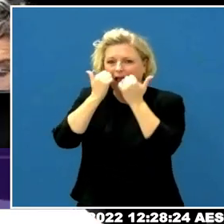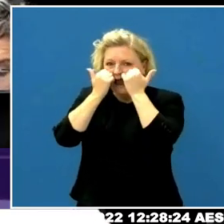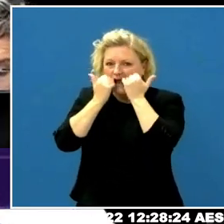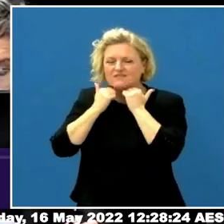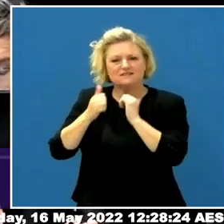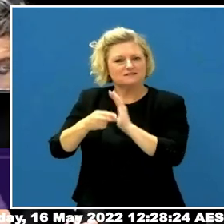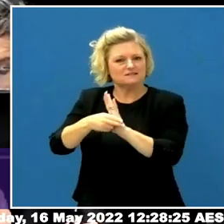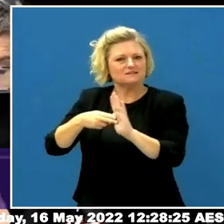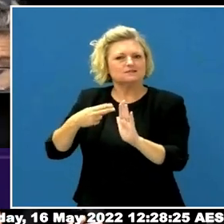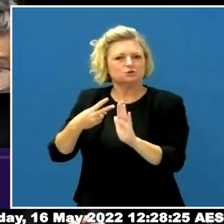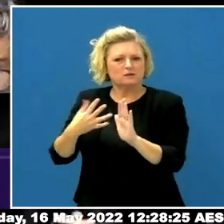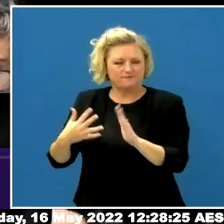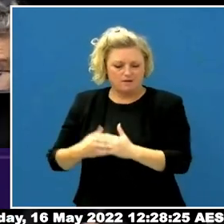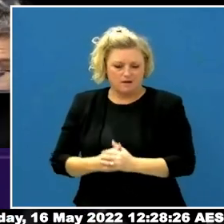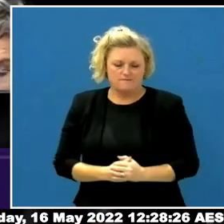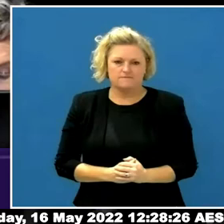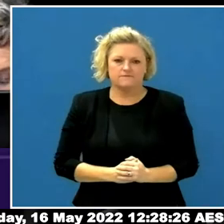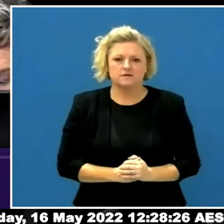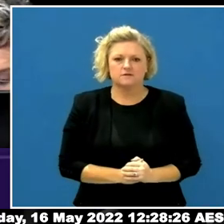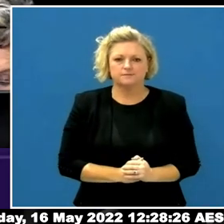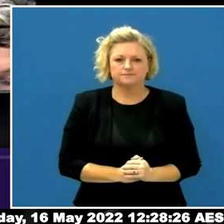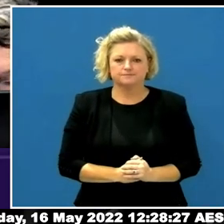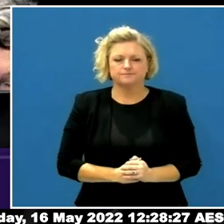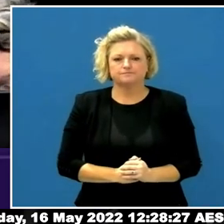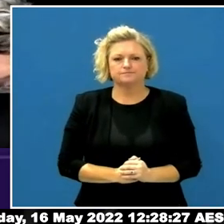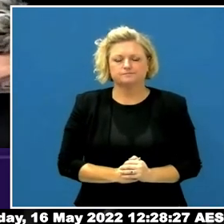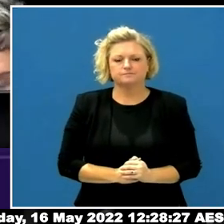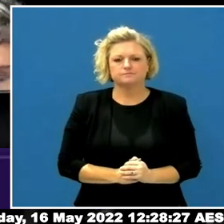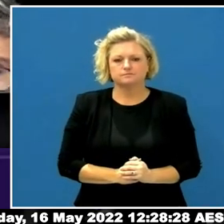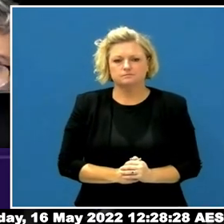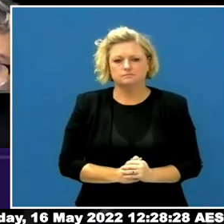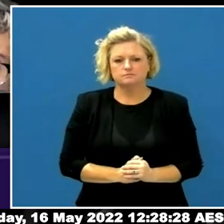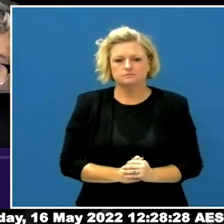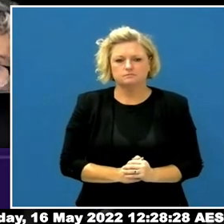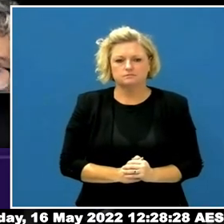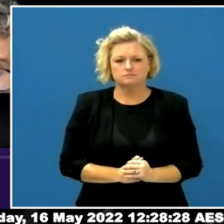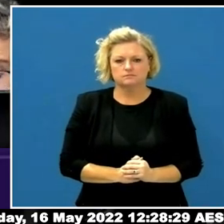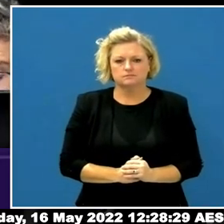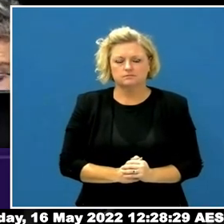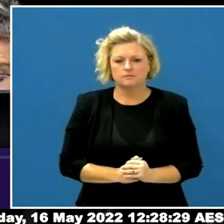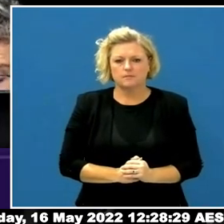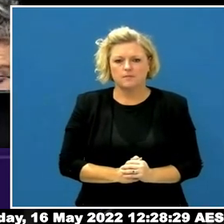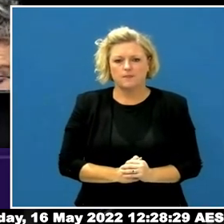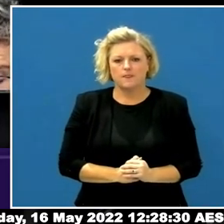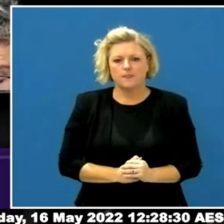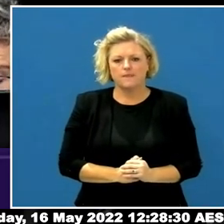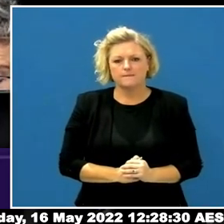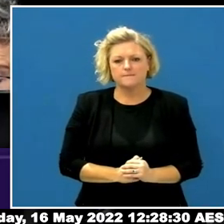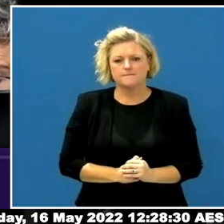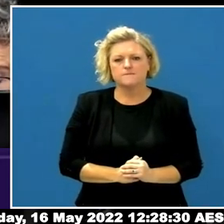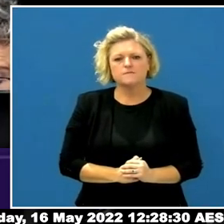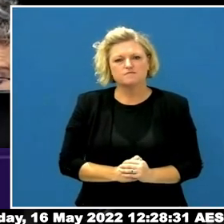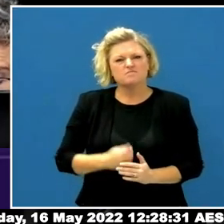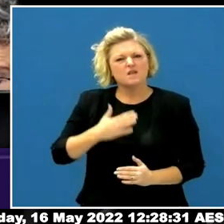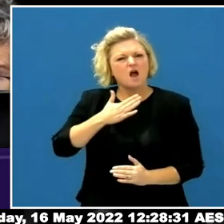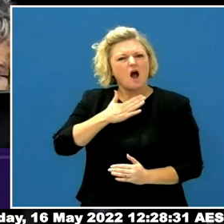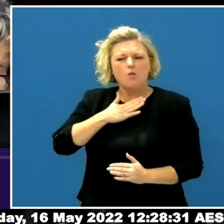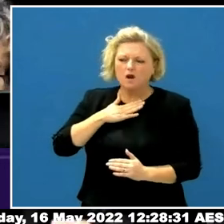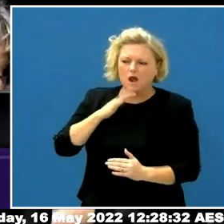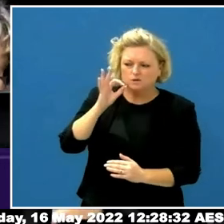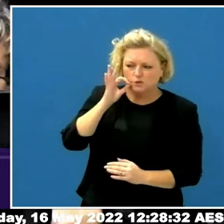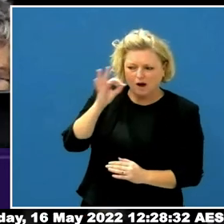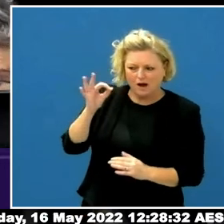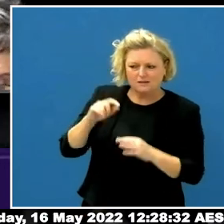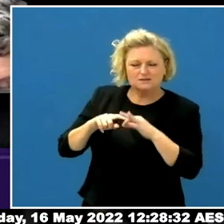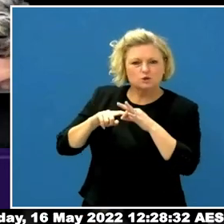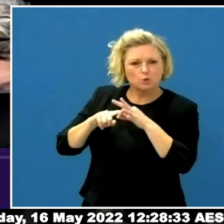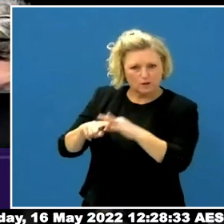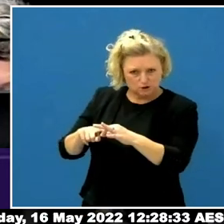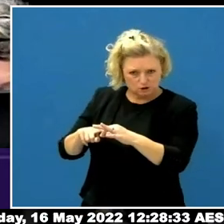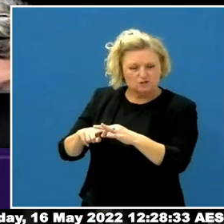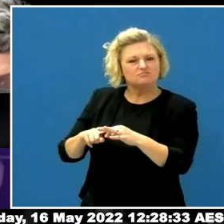I want to ask you some questions about one part of it, page 1 of 13, should be the last